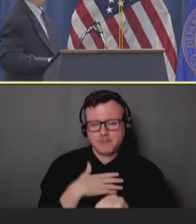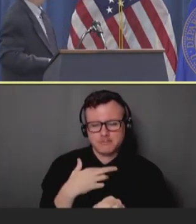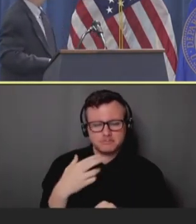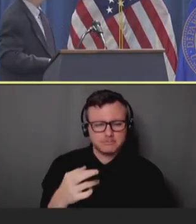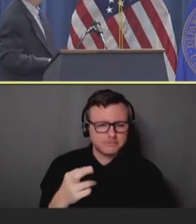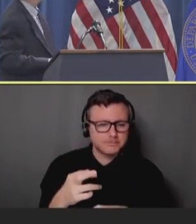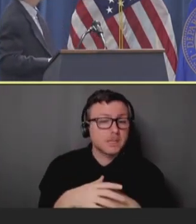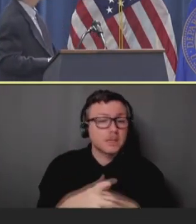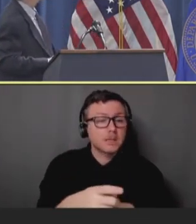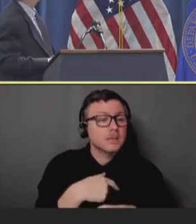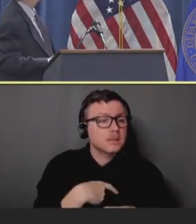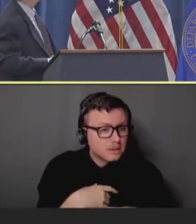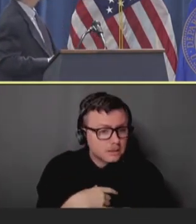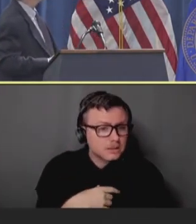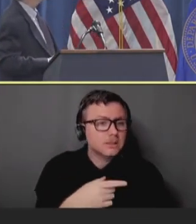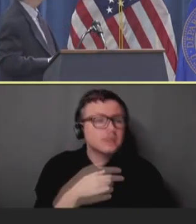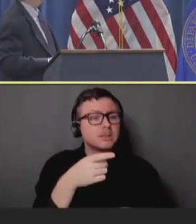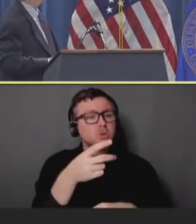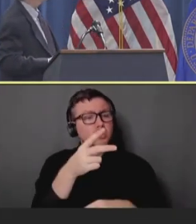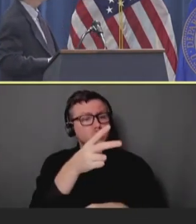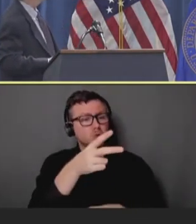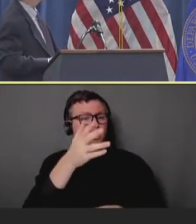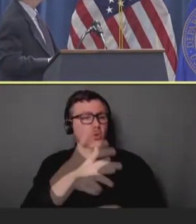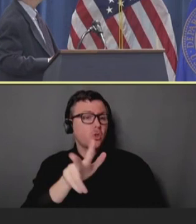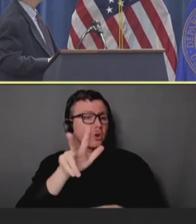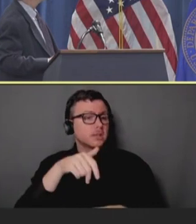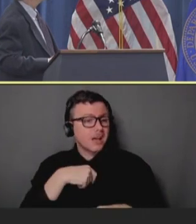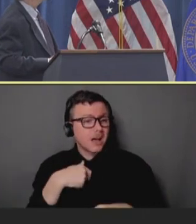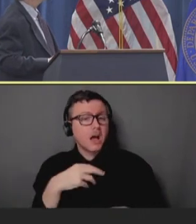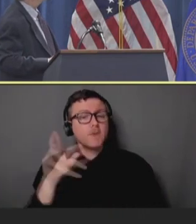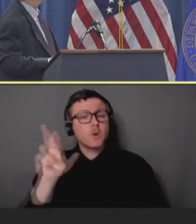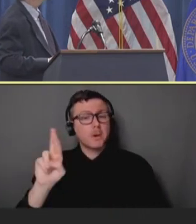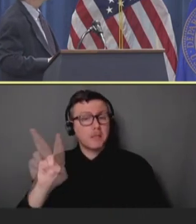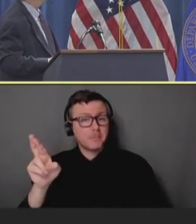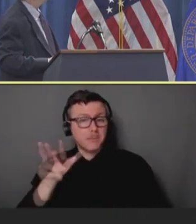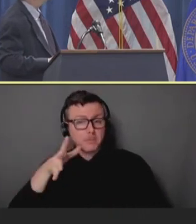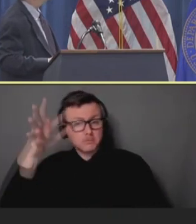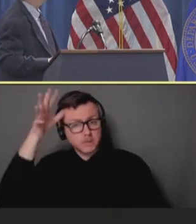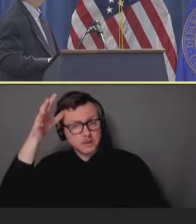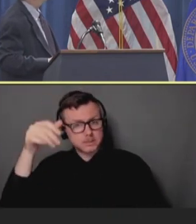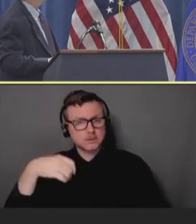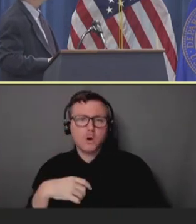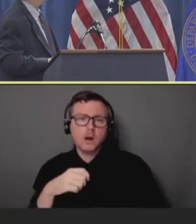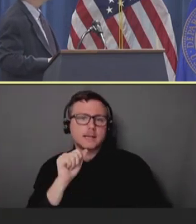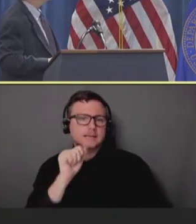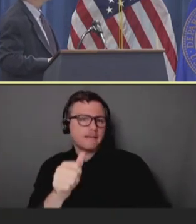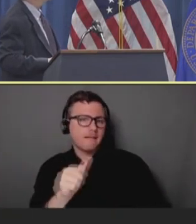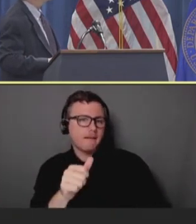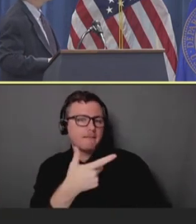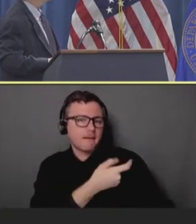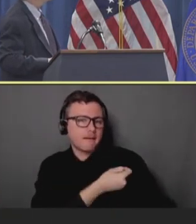Final is nearly two thirds of Republican parents and unvaccinated parents say they will definitely